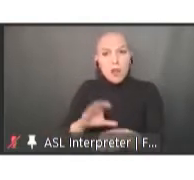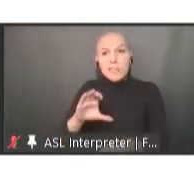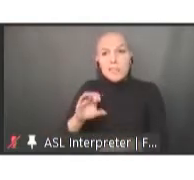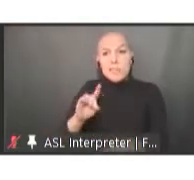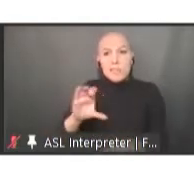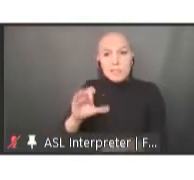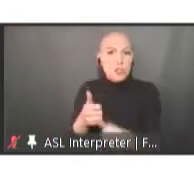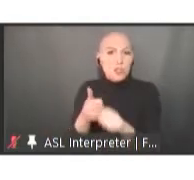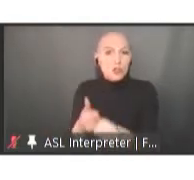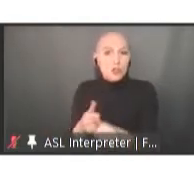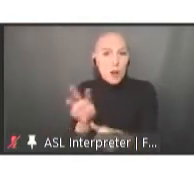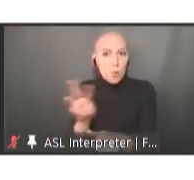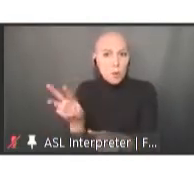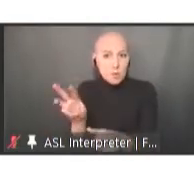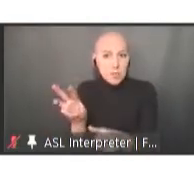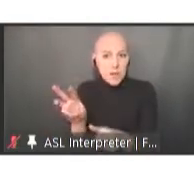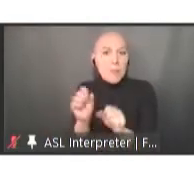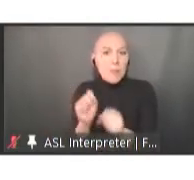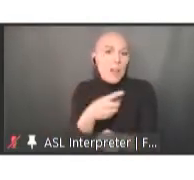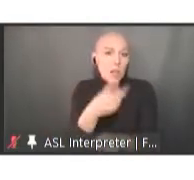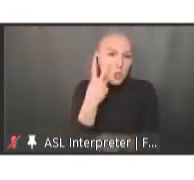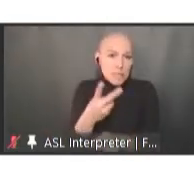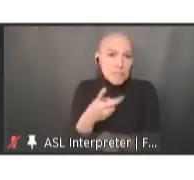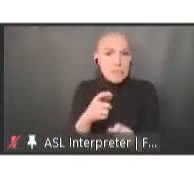visual is a screenshot of that site. Next slide.